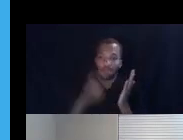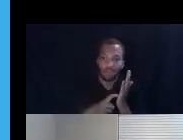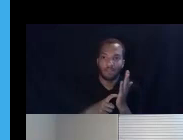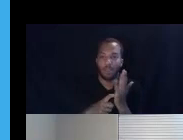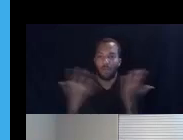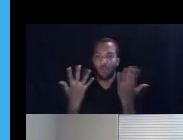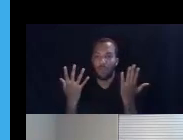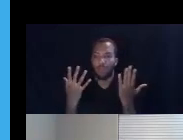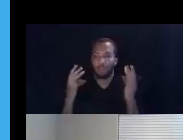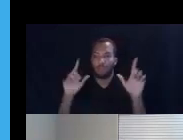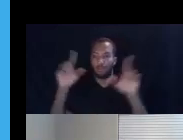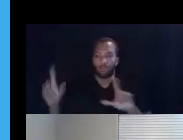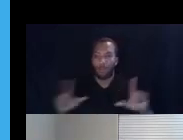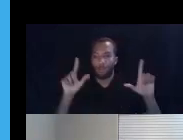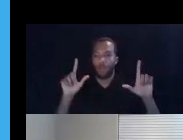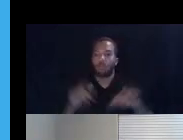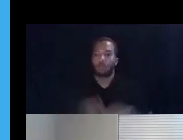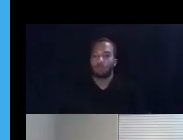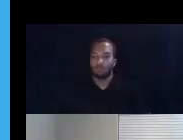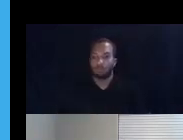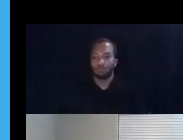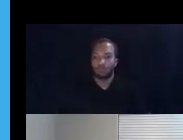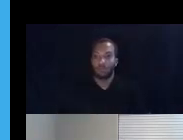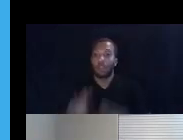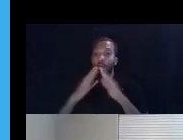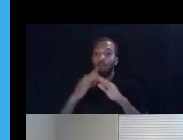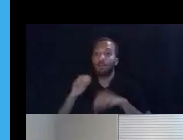which is also engaging community based partners in that process as well.